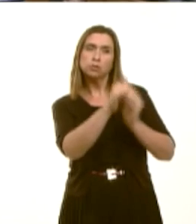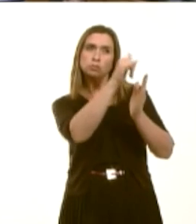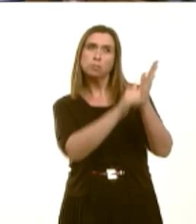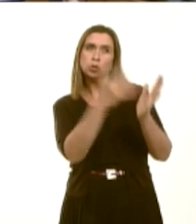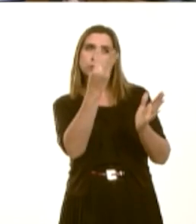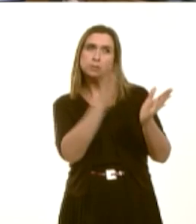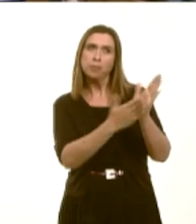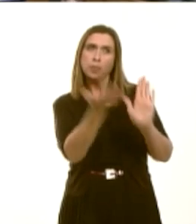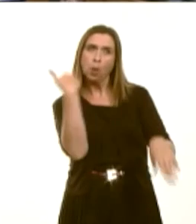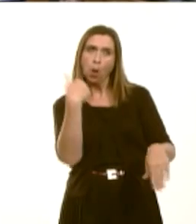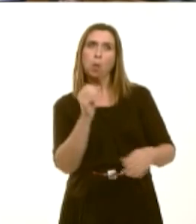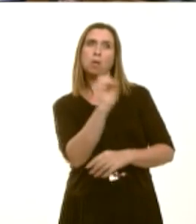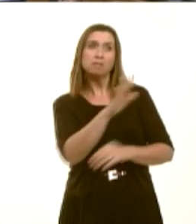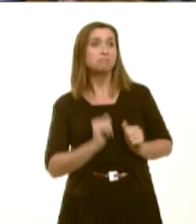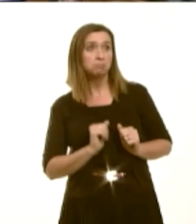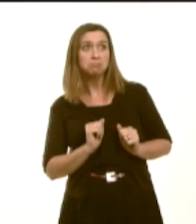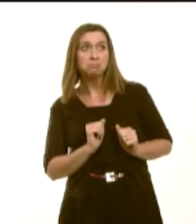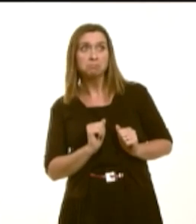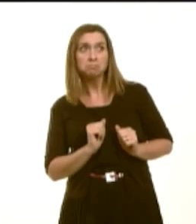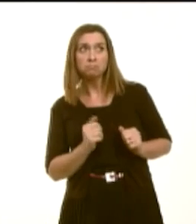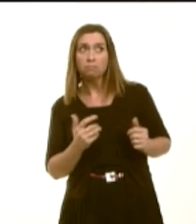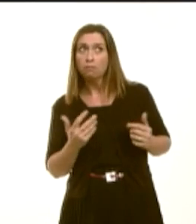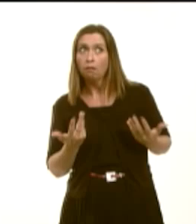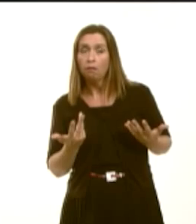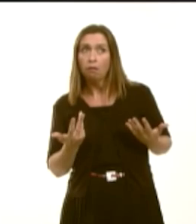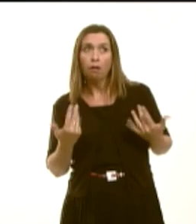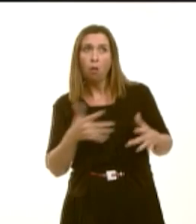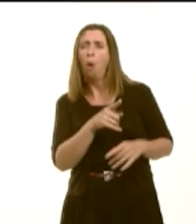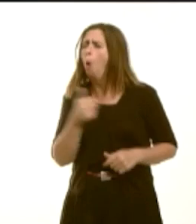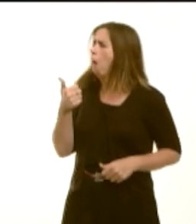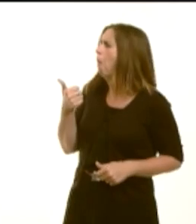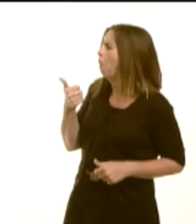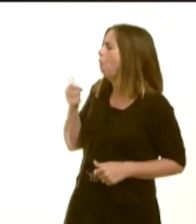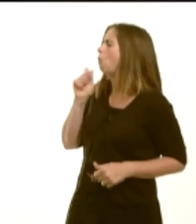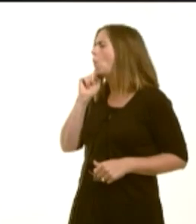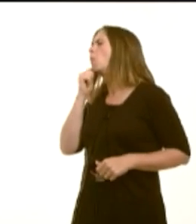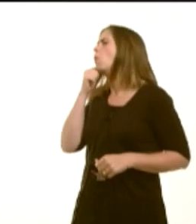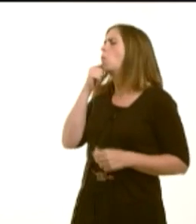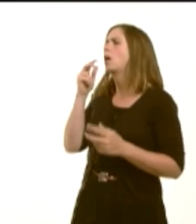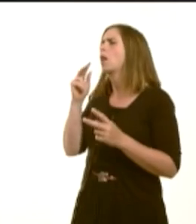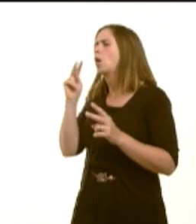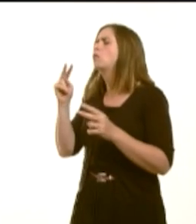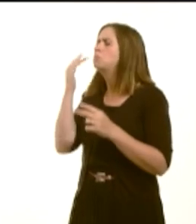yet we have nothing from your colleagues except vague assurances that this research is being